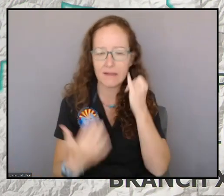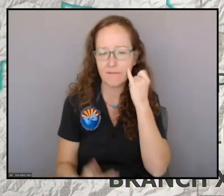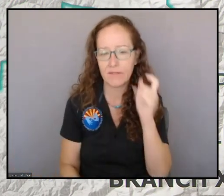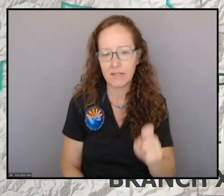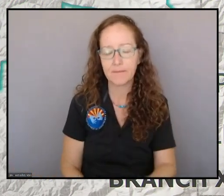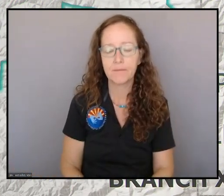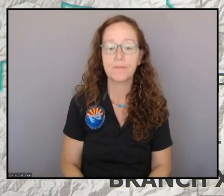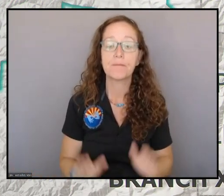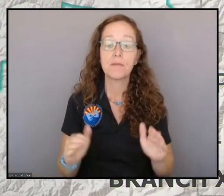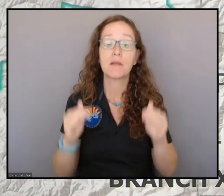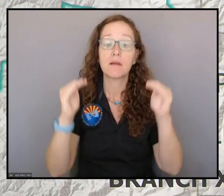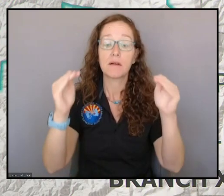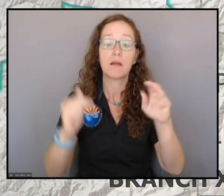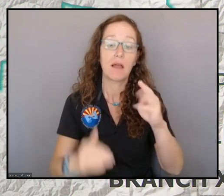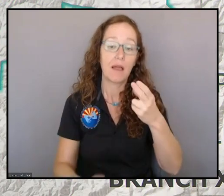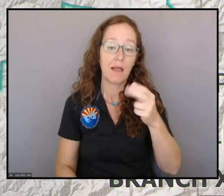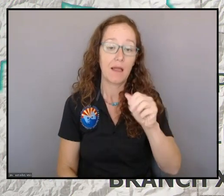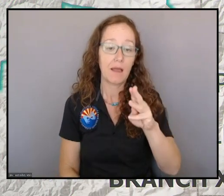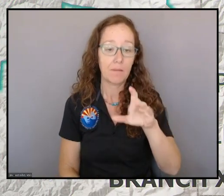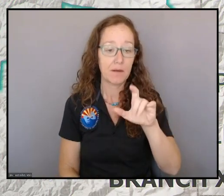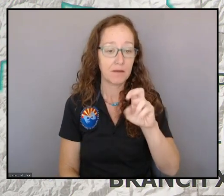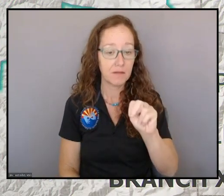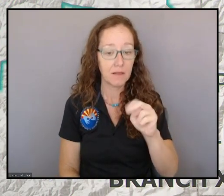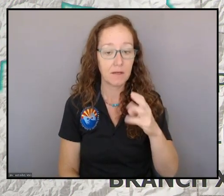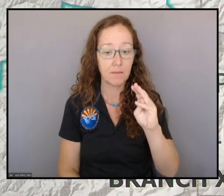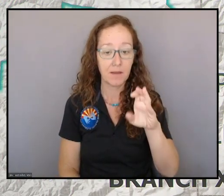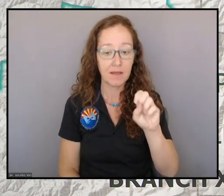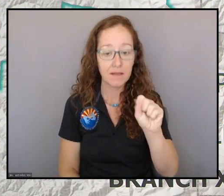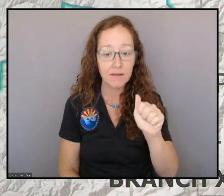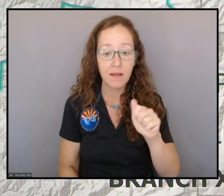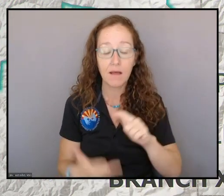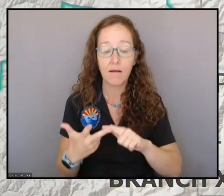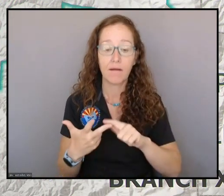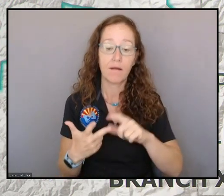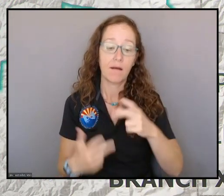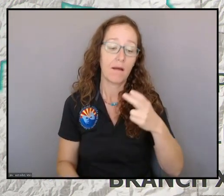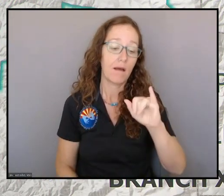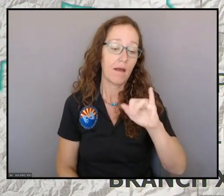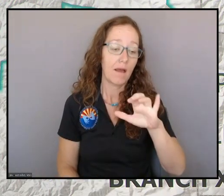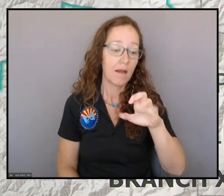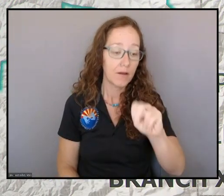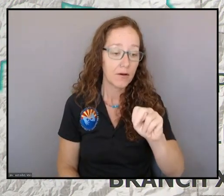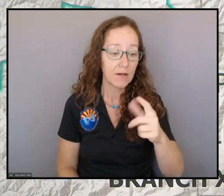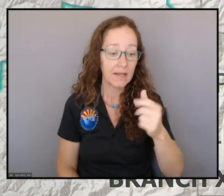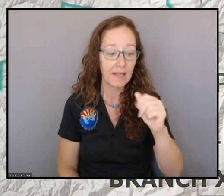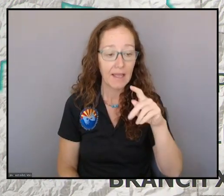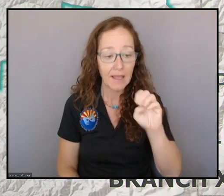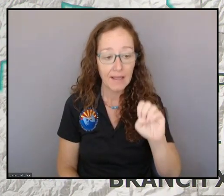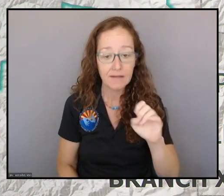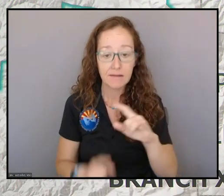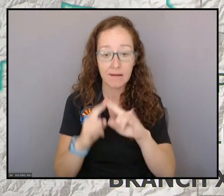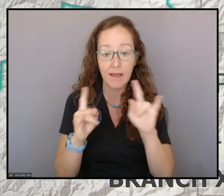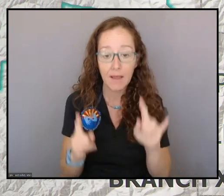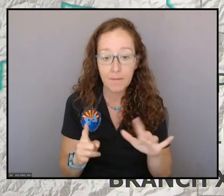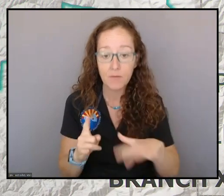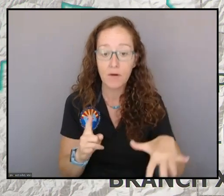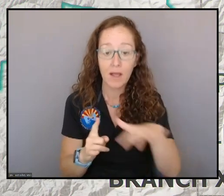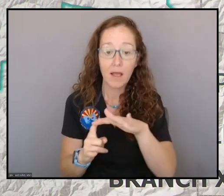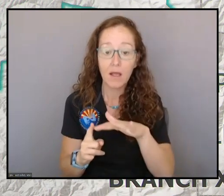leaves the Iron Gate Campground, and works up the Iron Mesa or the Hamilton Mesa to the divide. The work is continuing